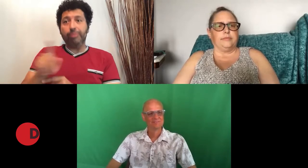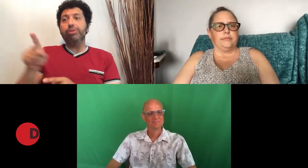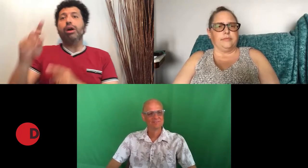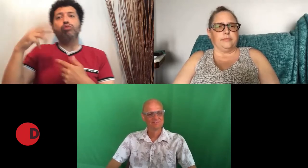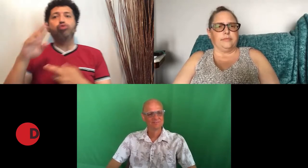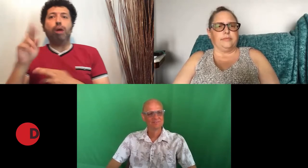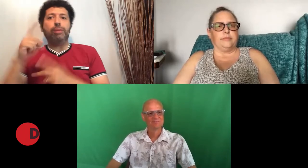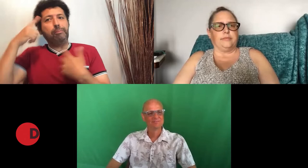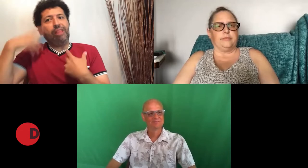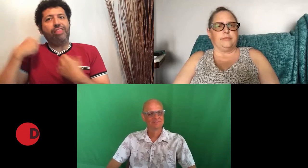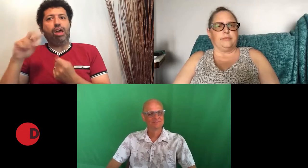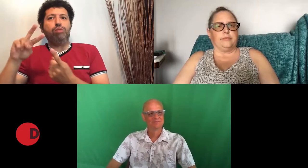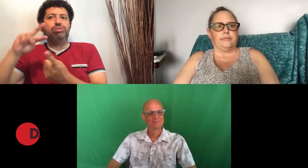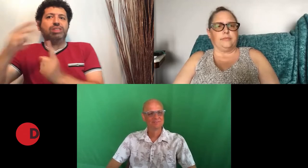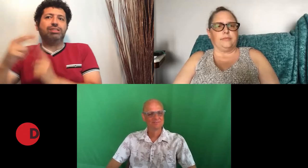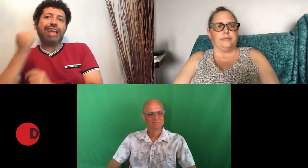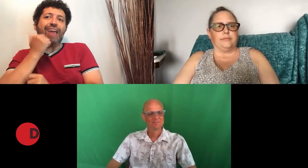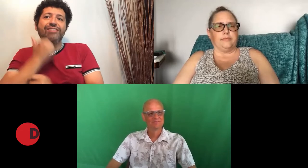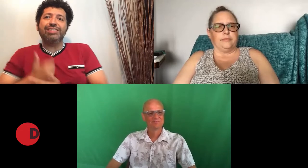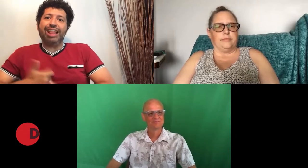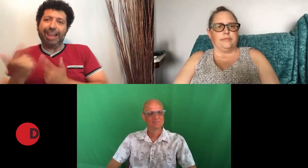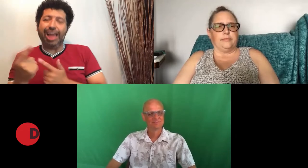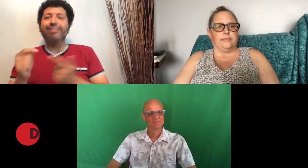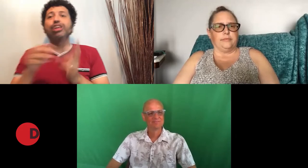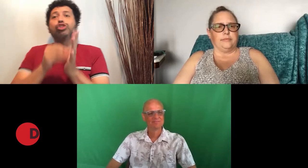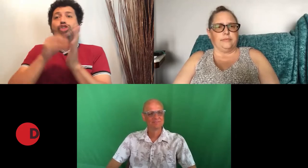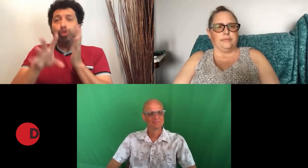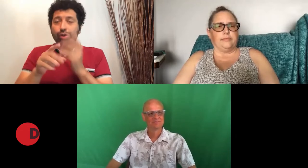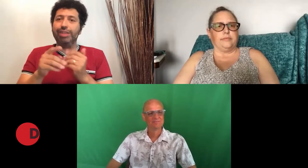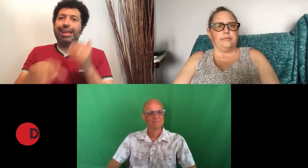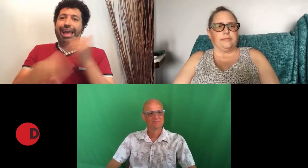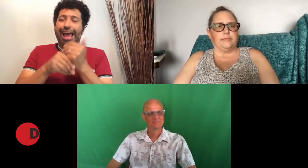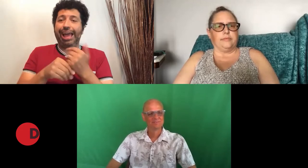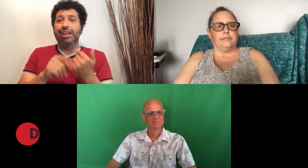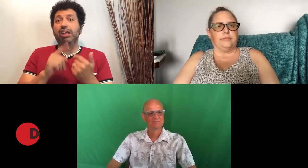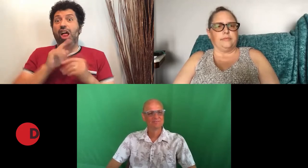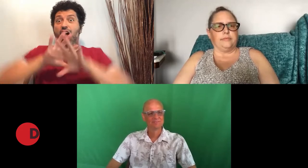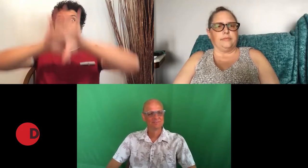and Robert's mental health perspective in everyday life and student perspectives.